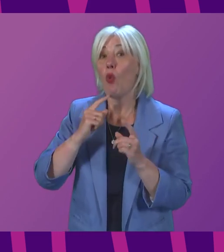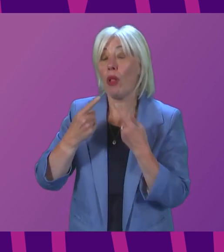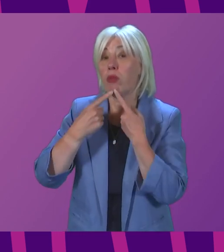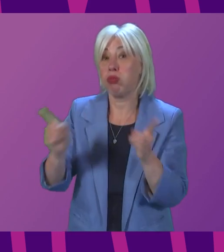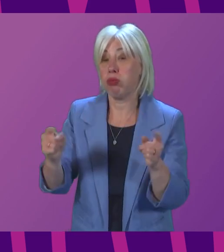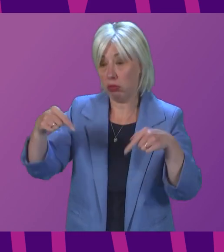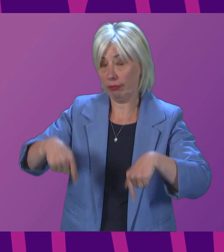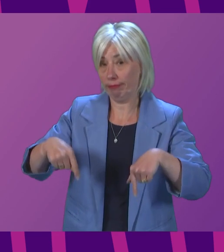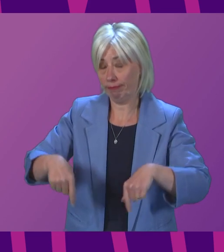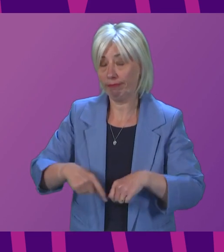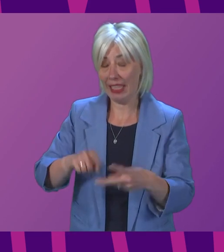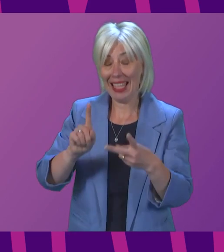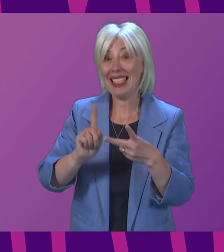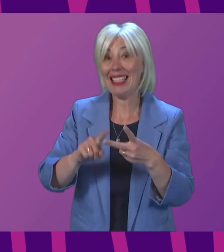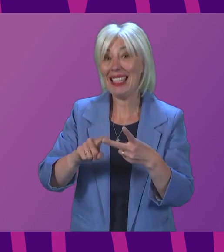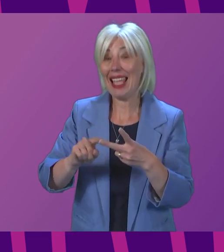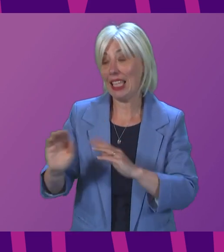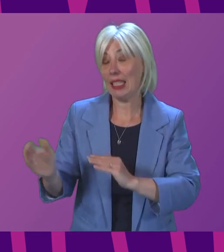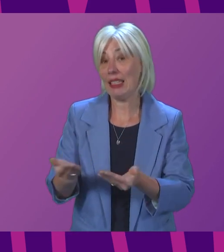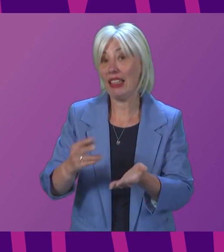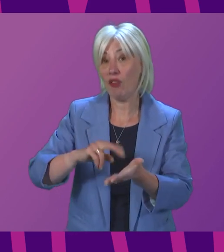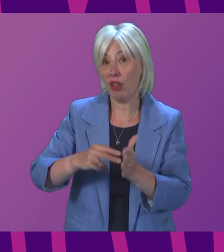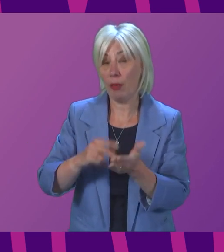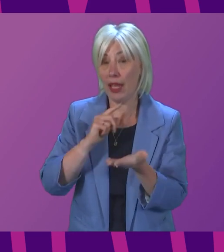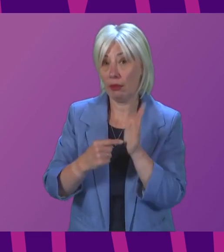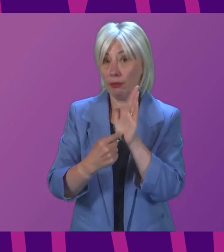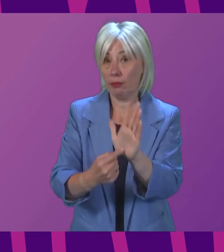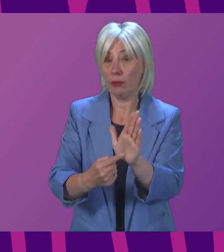This is our second delivery plan and it will outline the transformational actions that